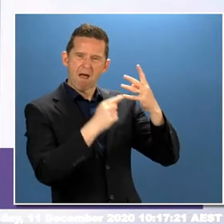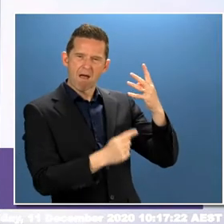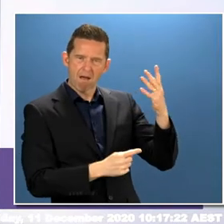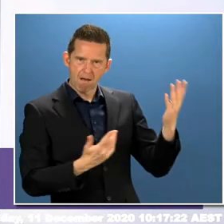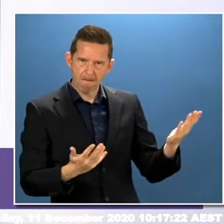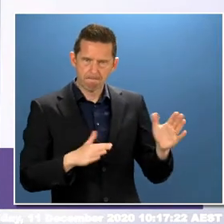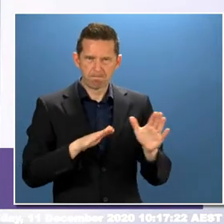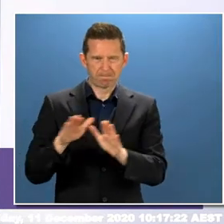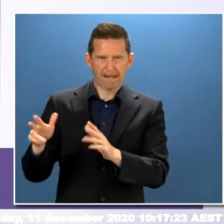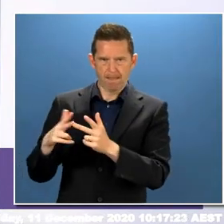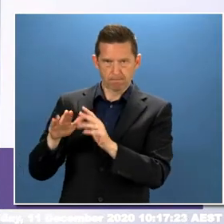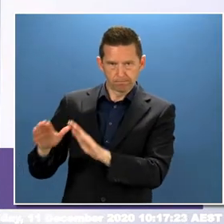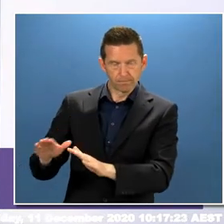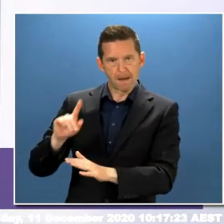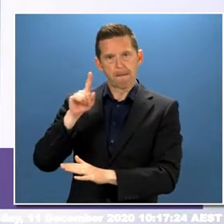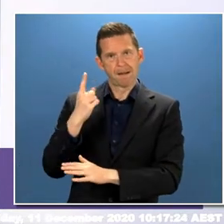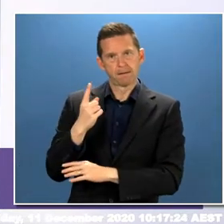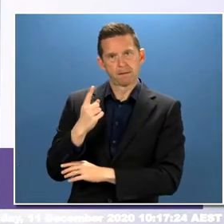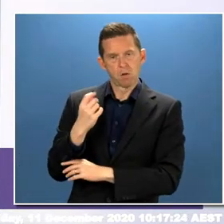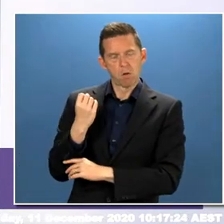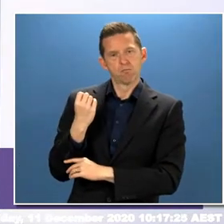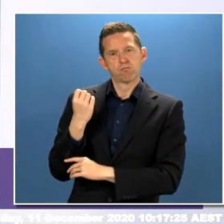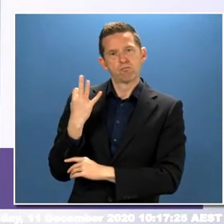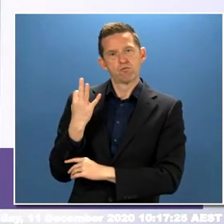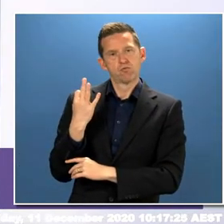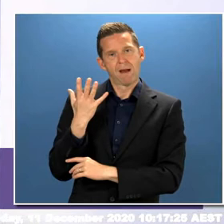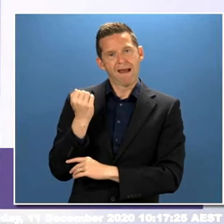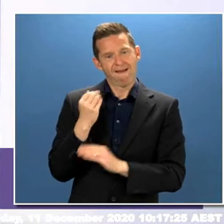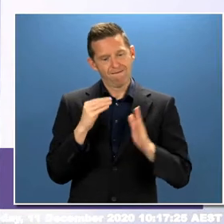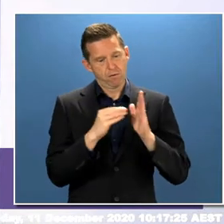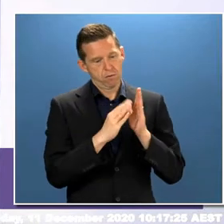But there is no positive obligation, is there, in the employment provisions that